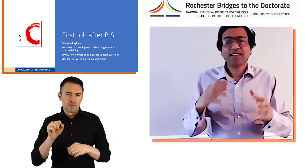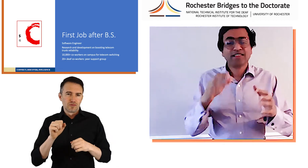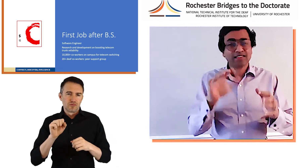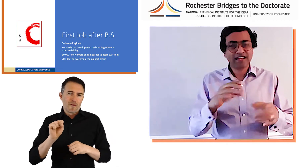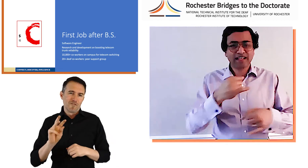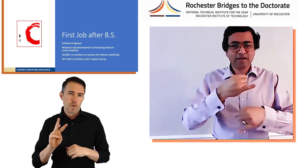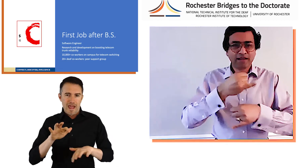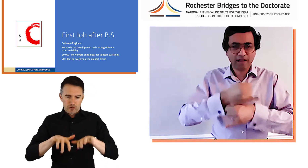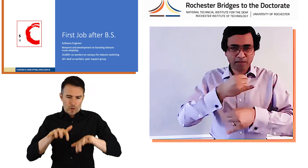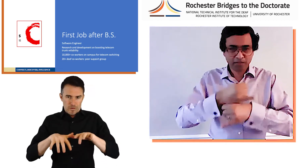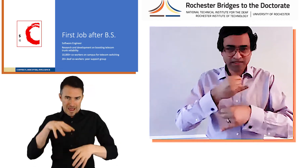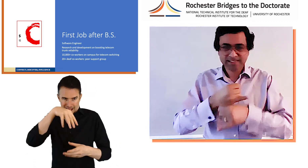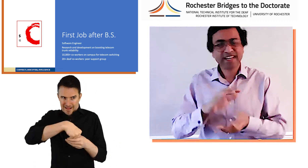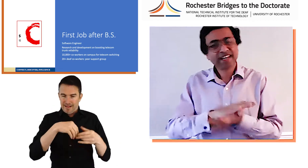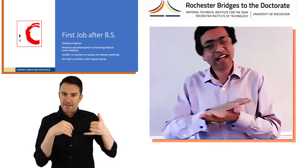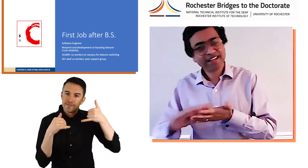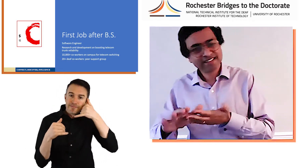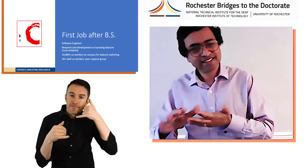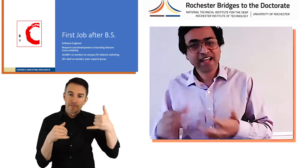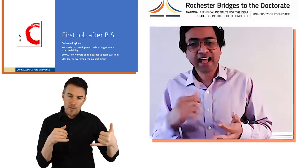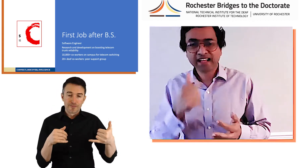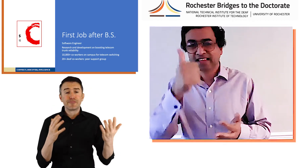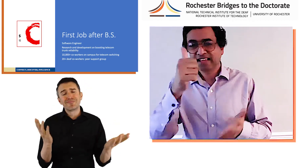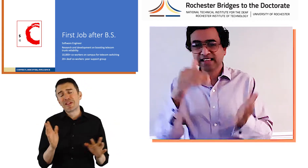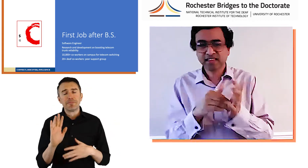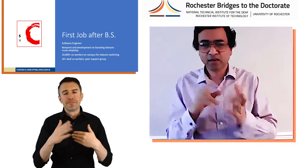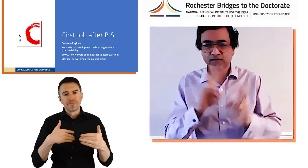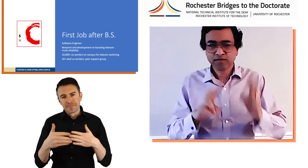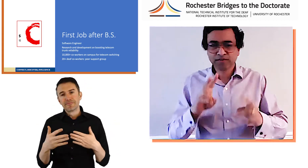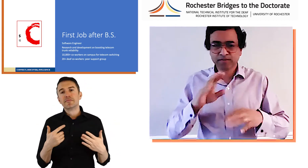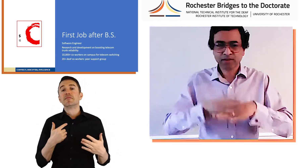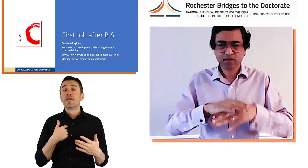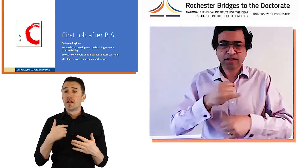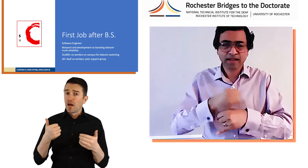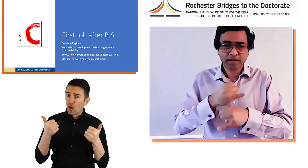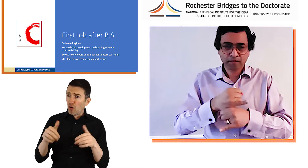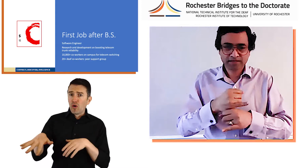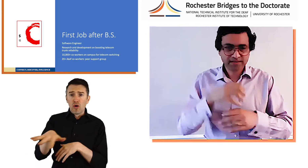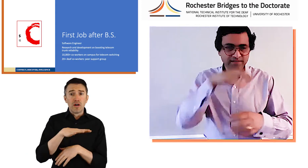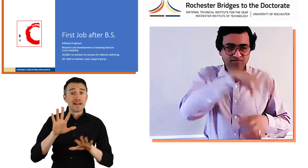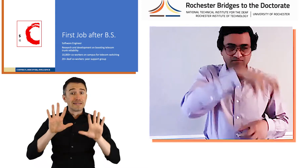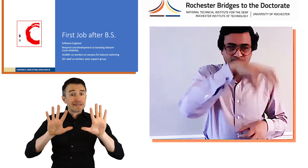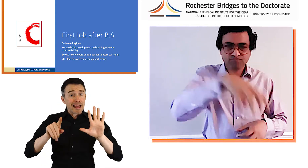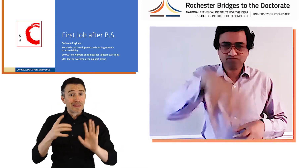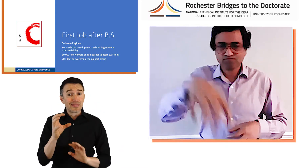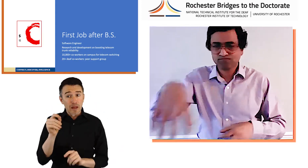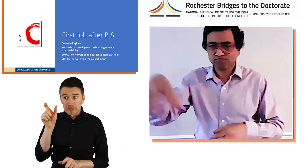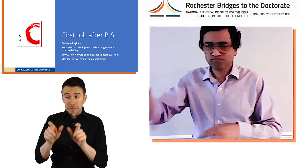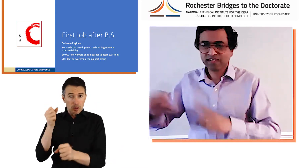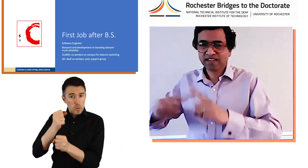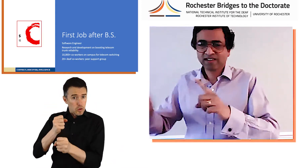But this was my first job, and it was at an institute that had 10,000 people